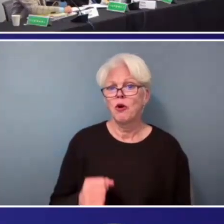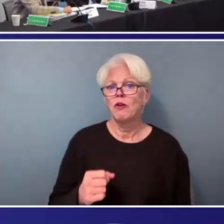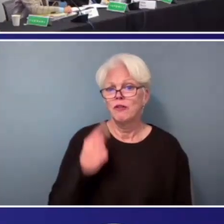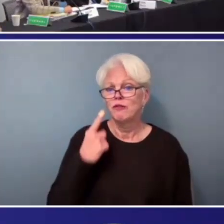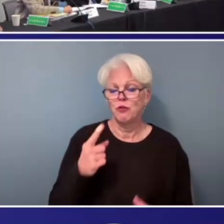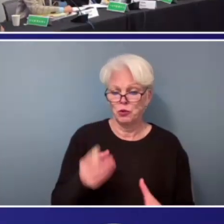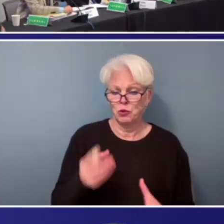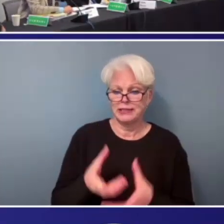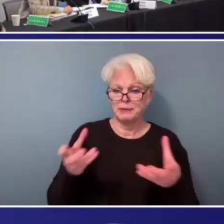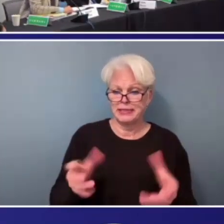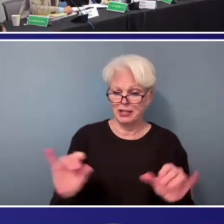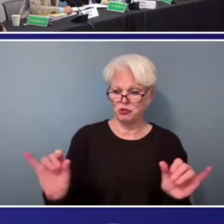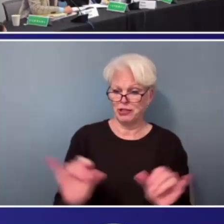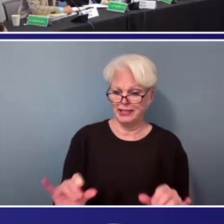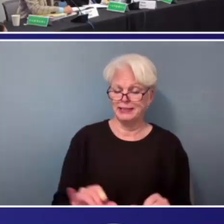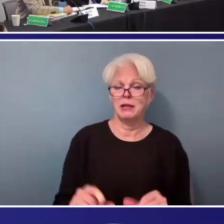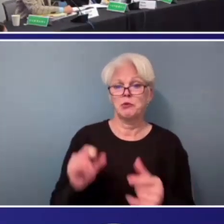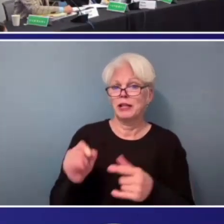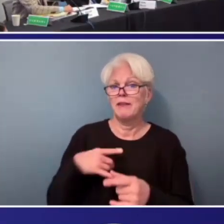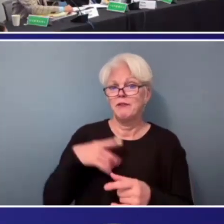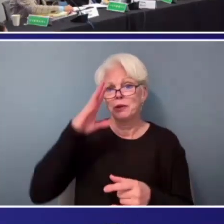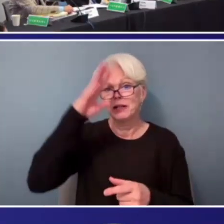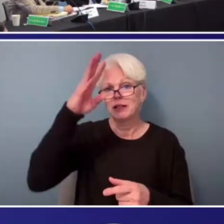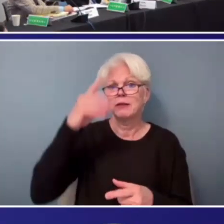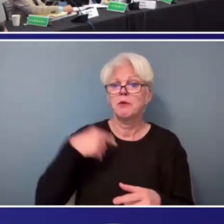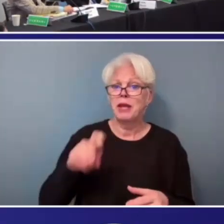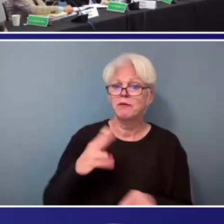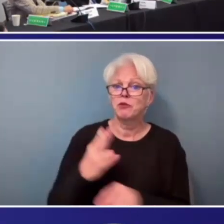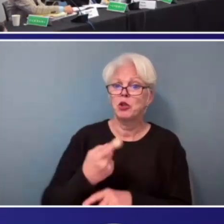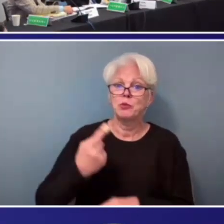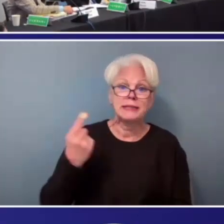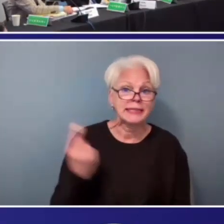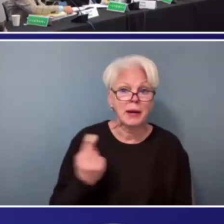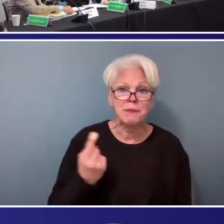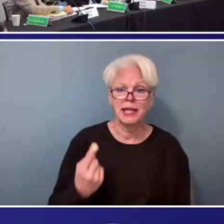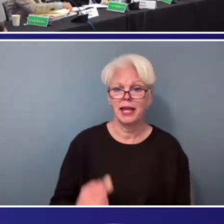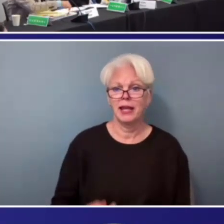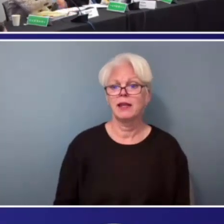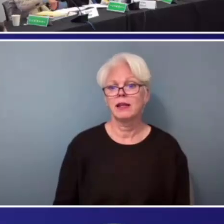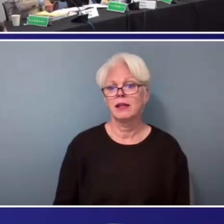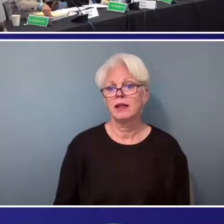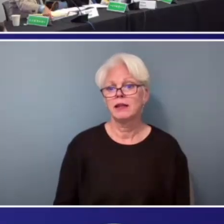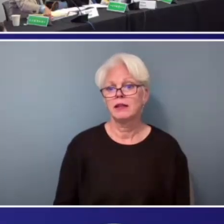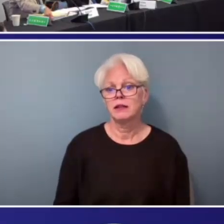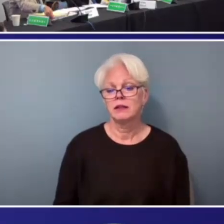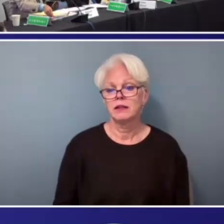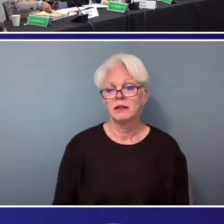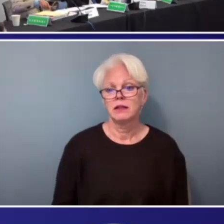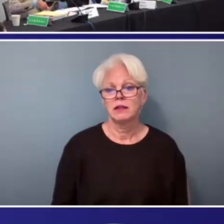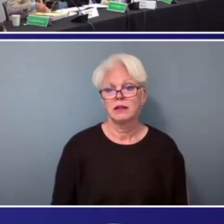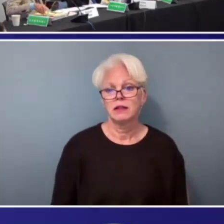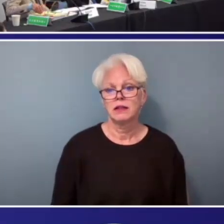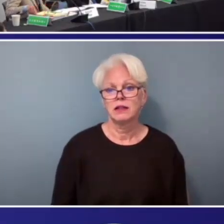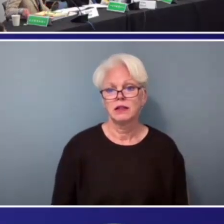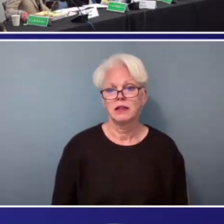up with it. But we need to use something. And what -- like I think it's reasonable to